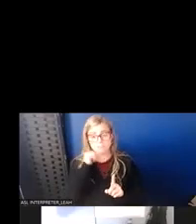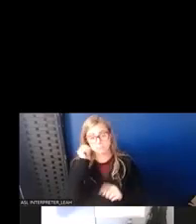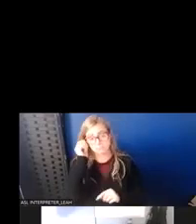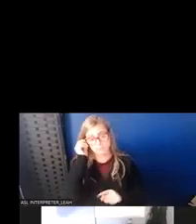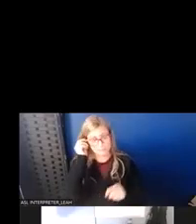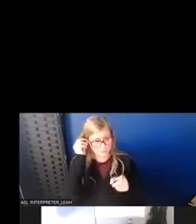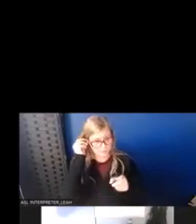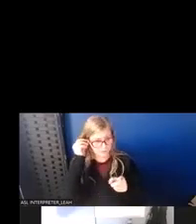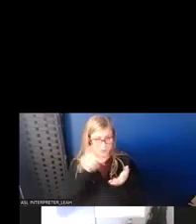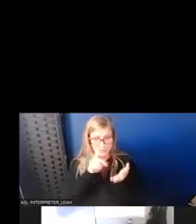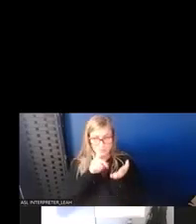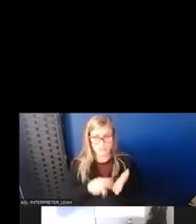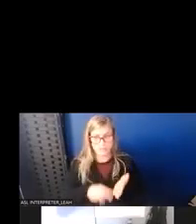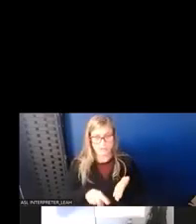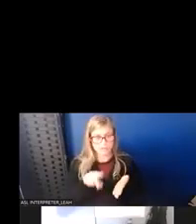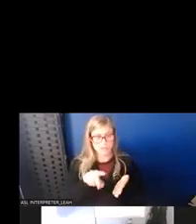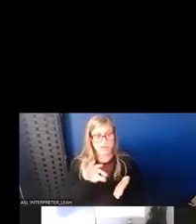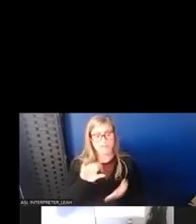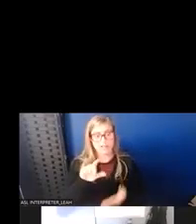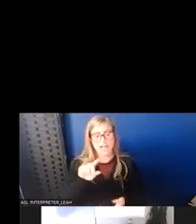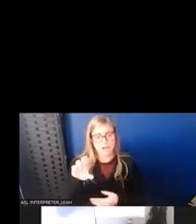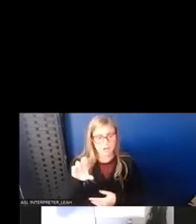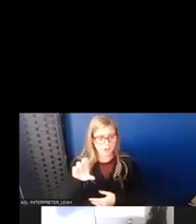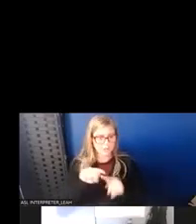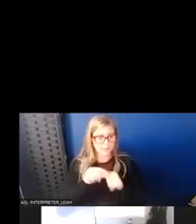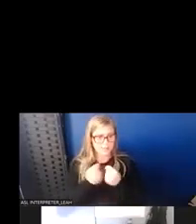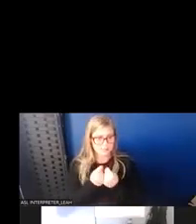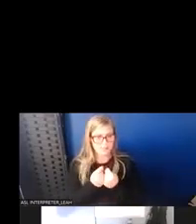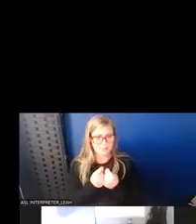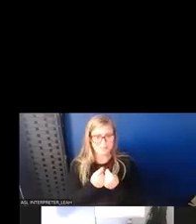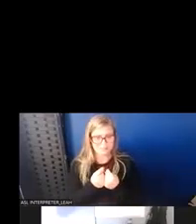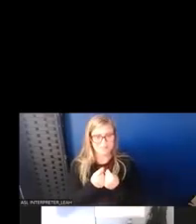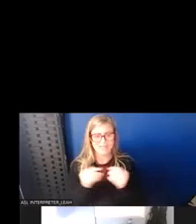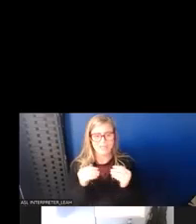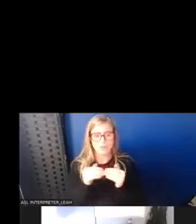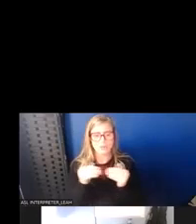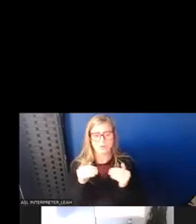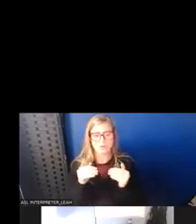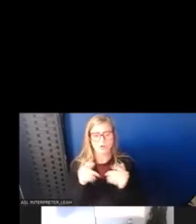have a flatter team, that is going to give us more impact.